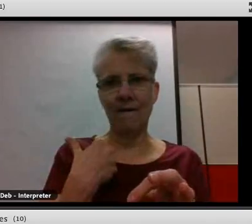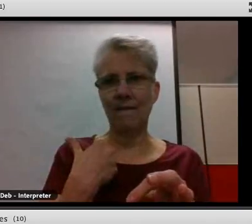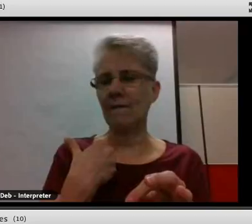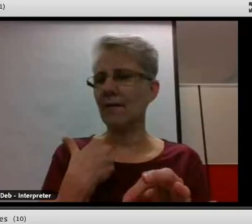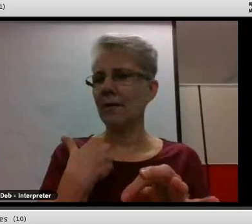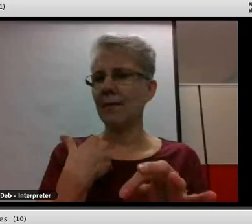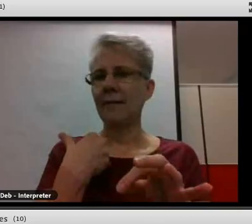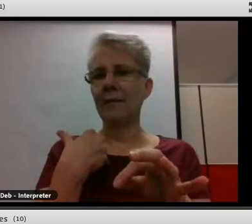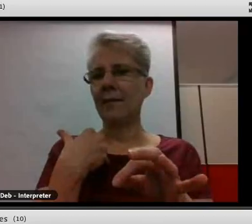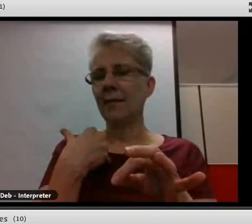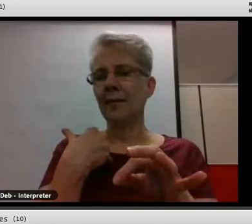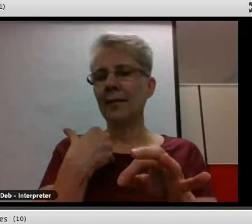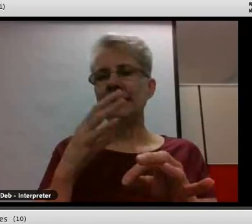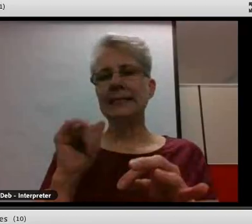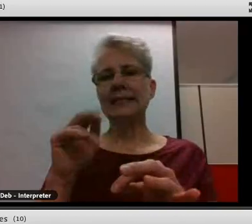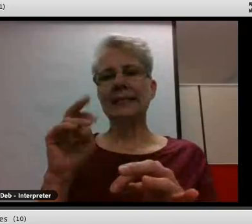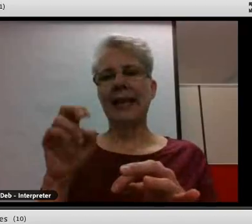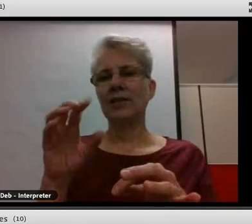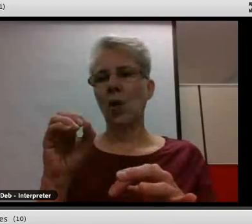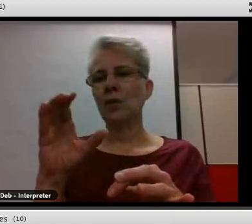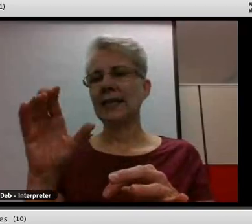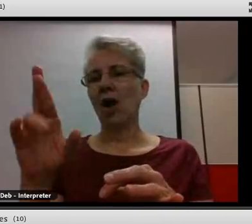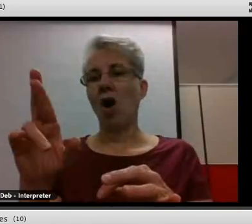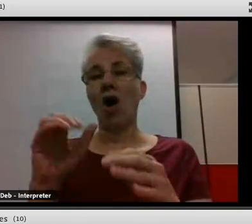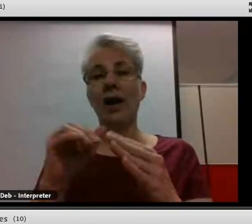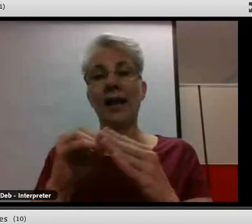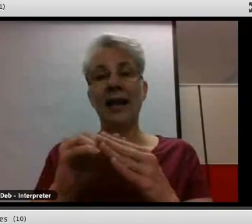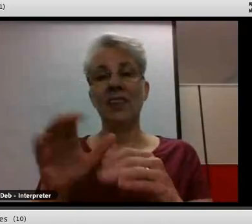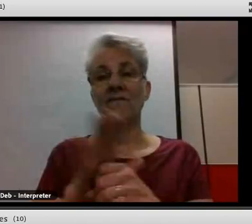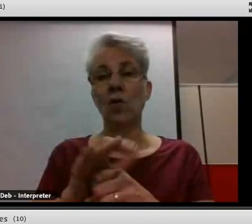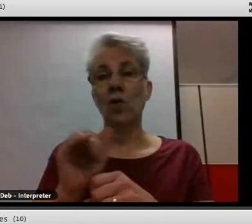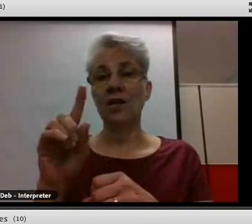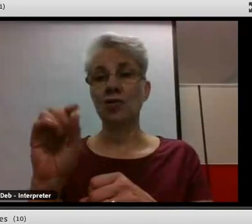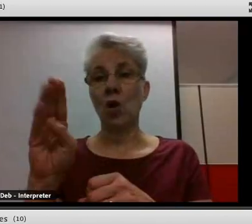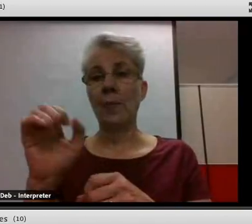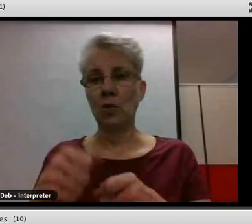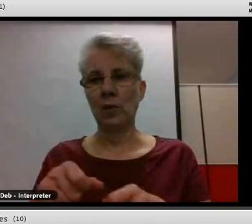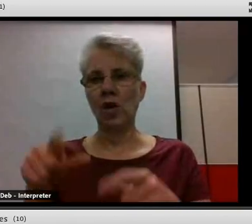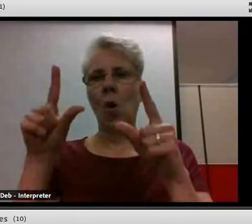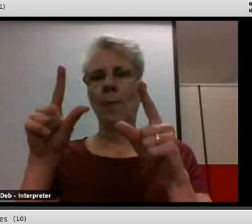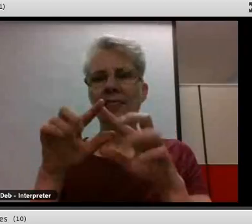And it's difficult to use a screen reader, I think,